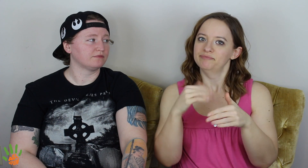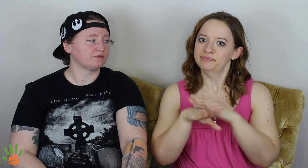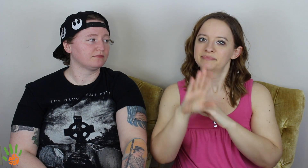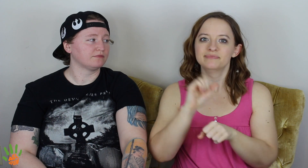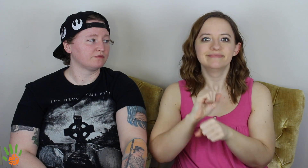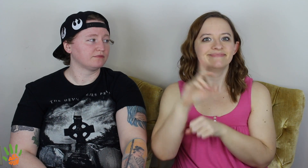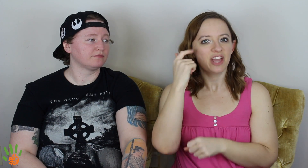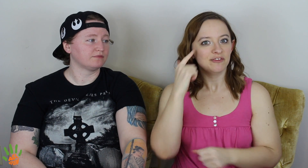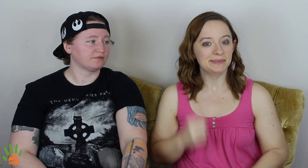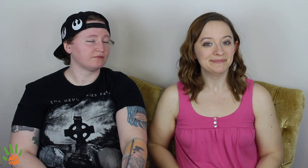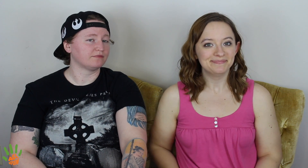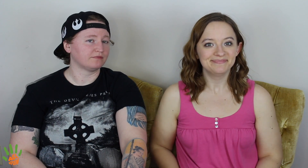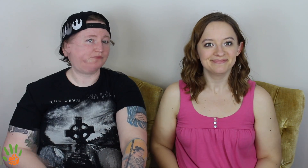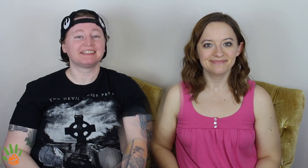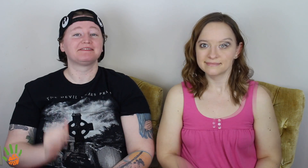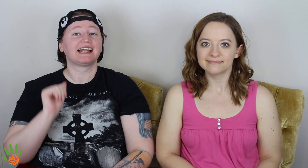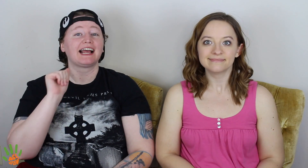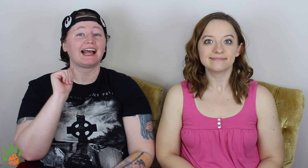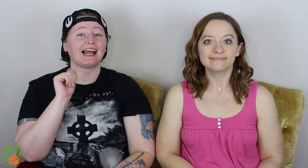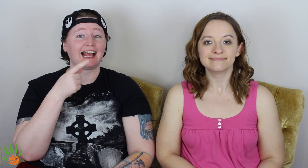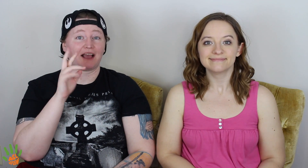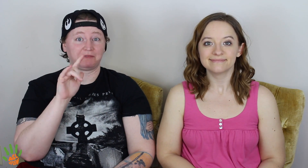so D/deaf people could enter governmental work.